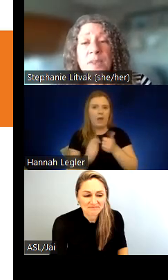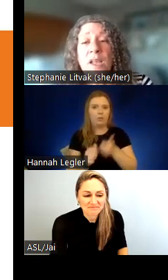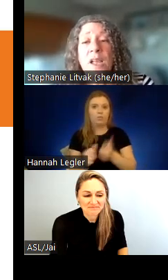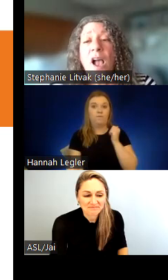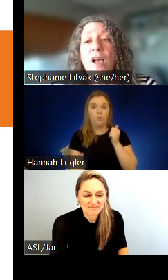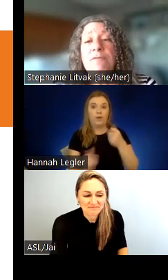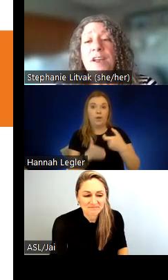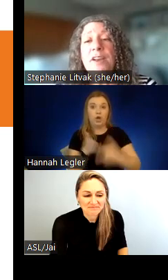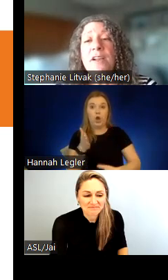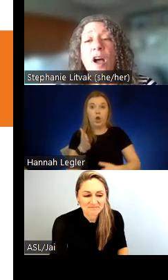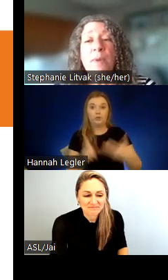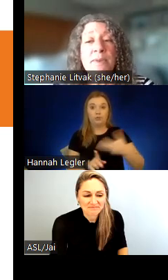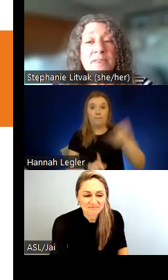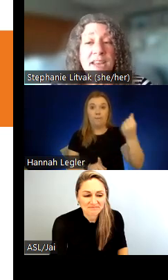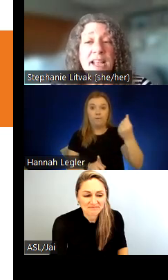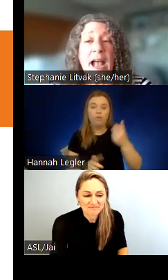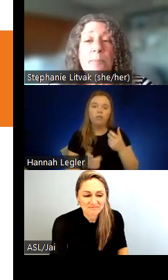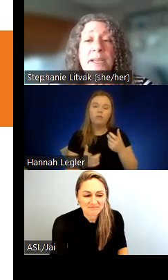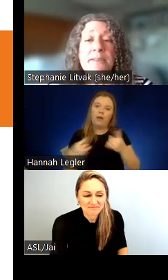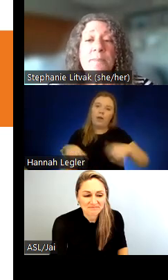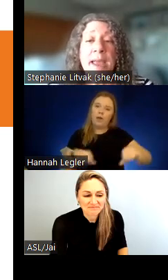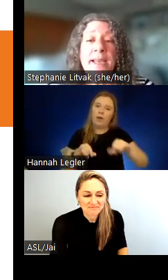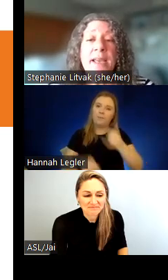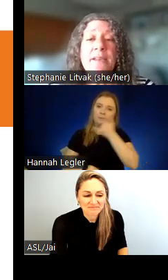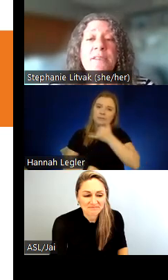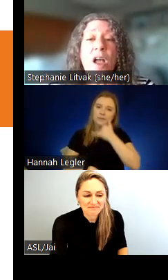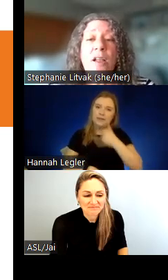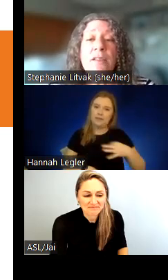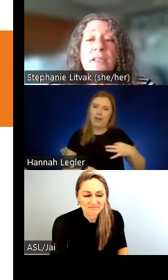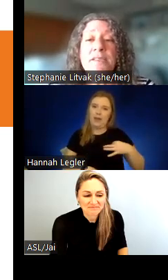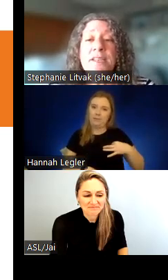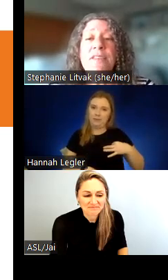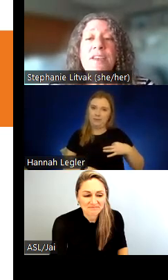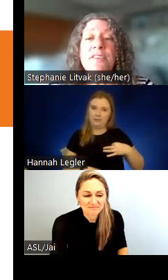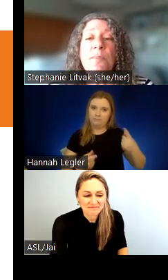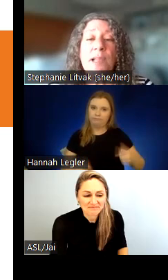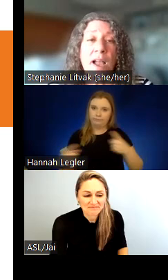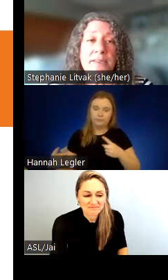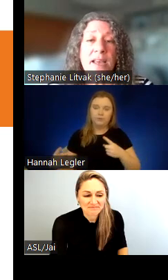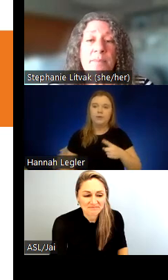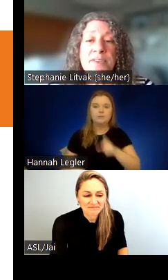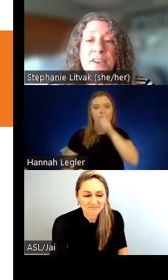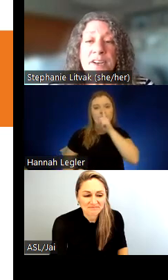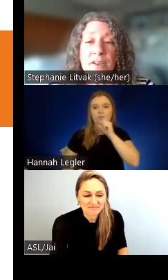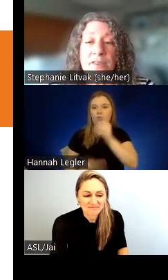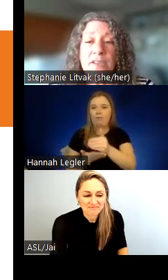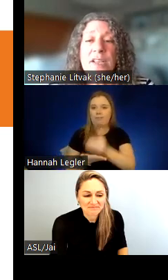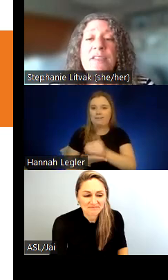A very common mistake applicants make is not listing their supplies and materials.